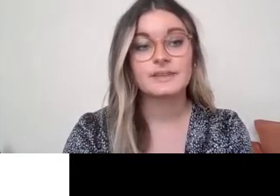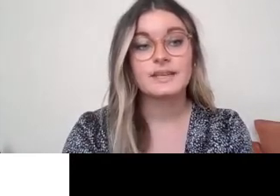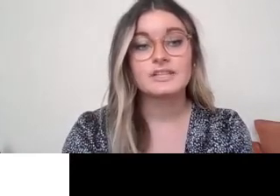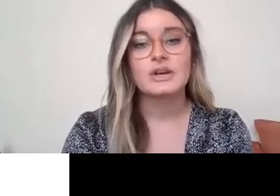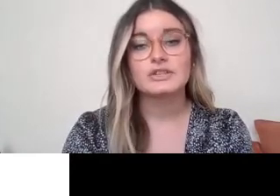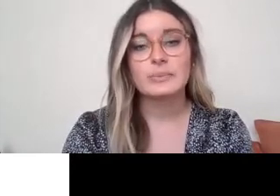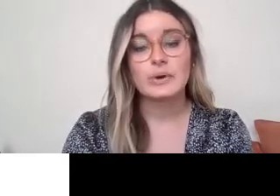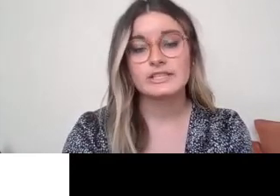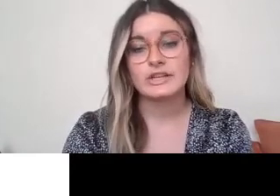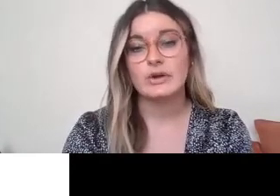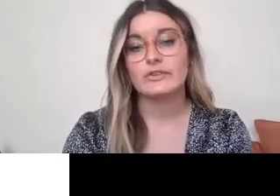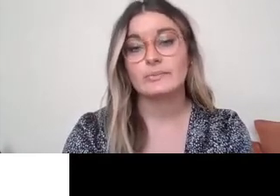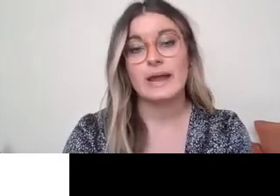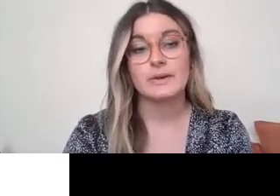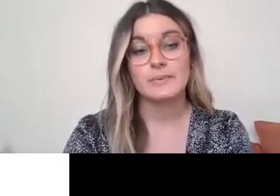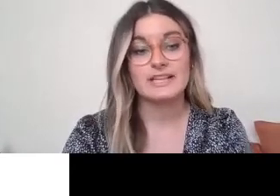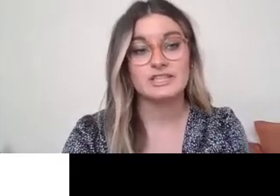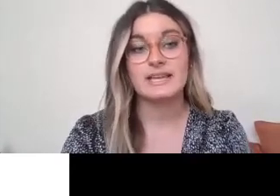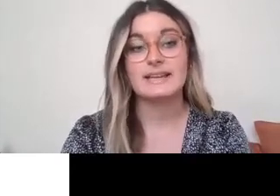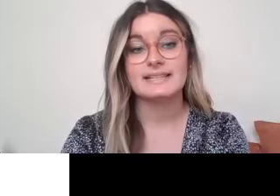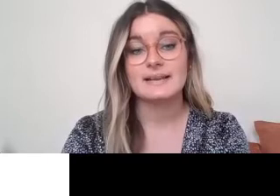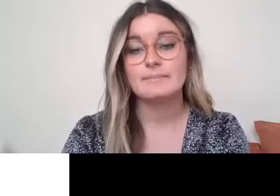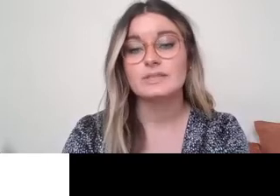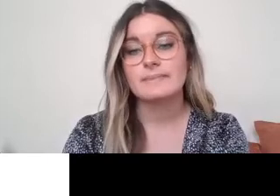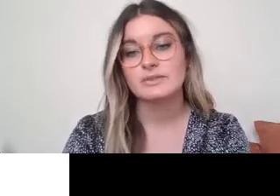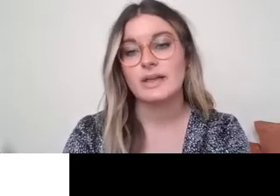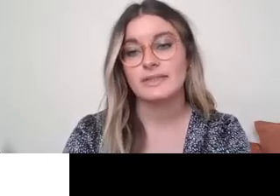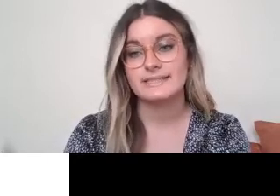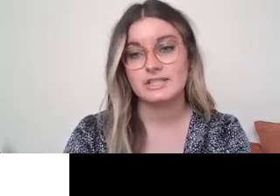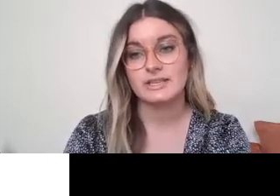So also important to know for primary prevention is that most mental health conditions evolve